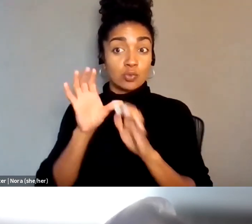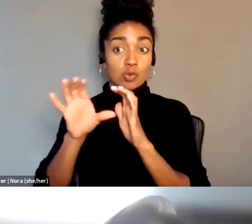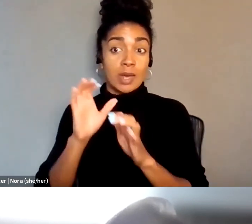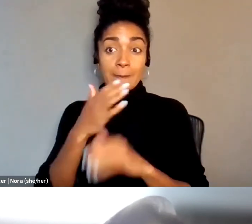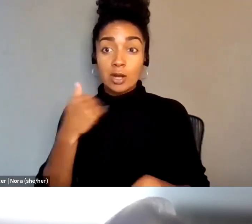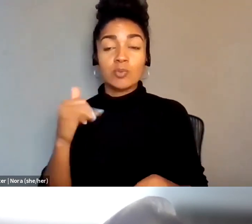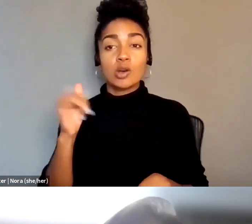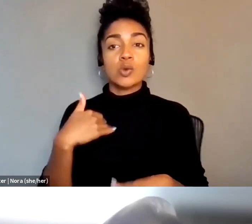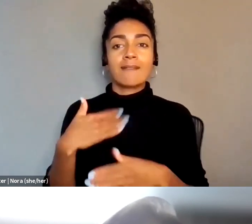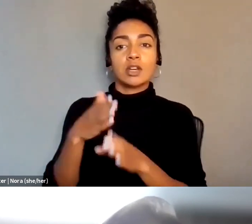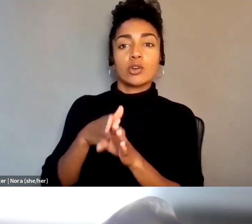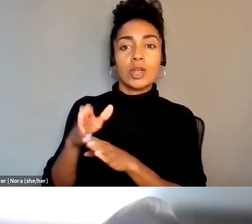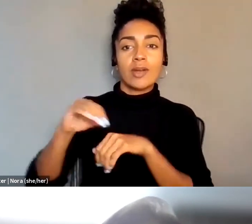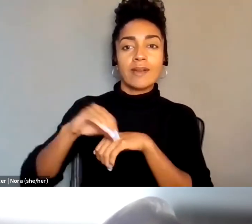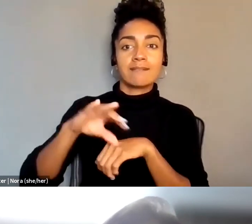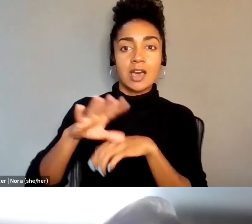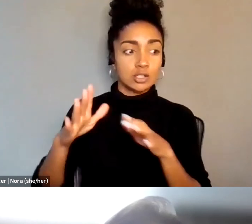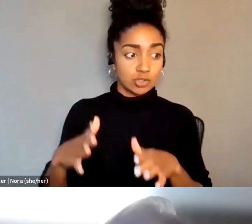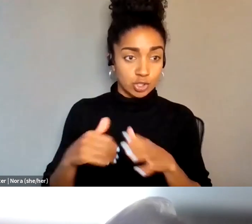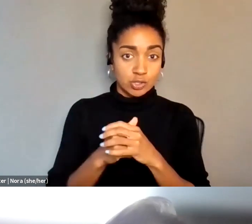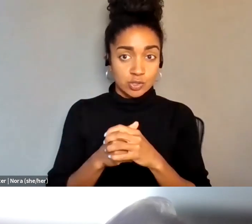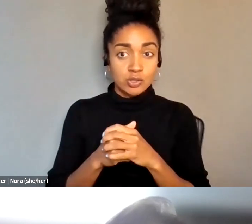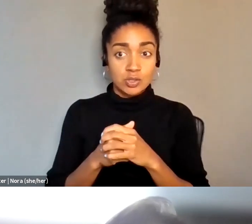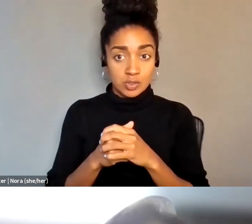which helps us see a different future. Thanks.